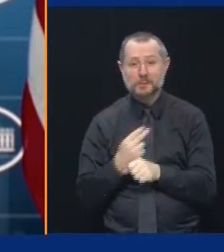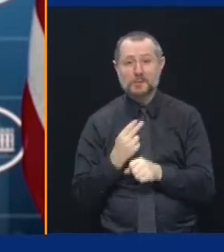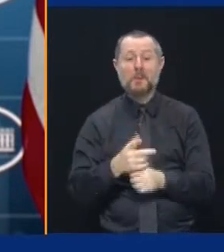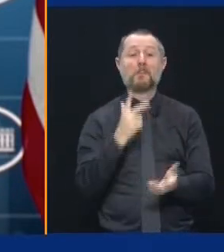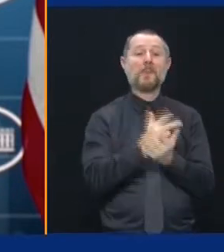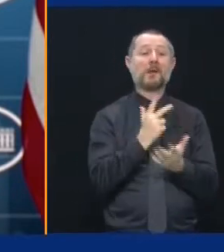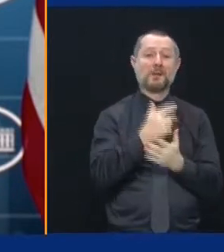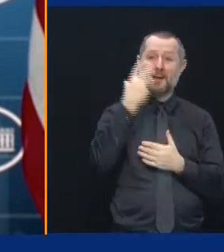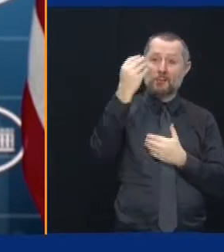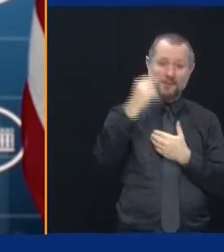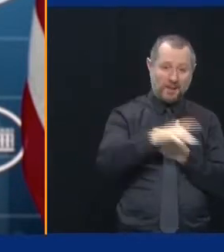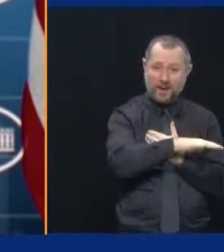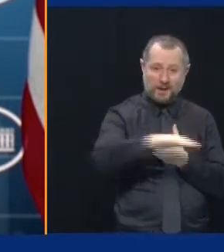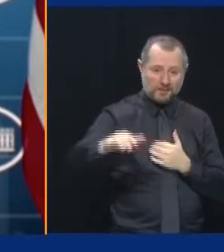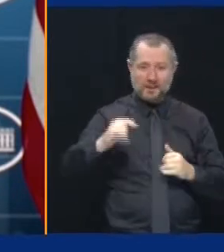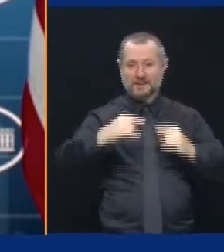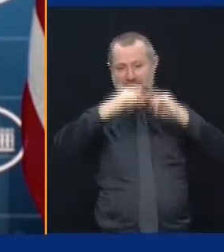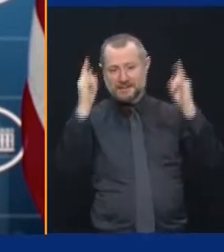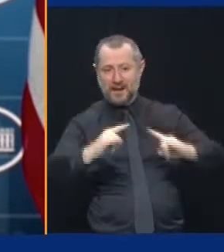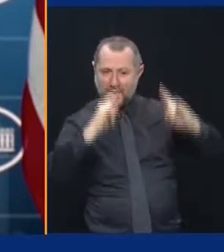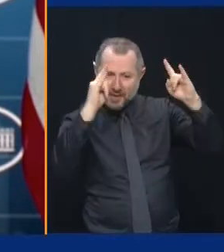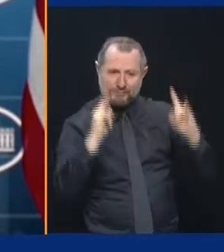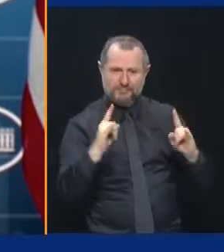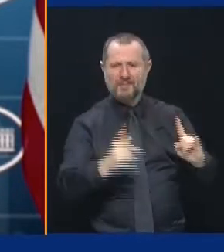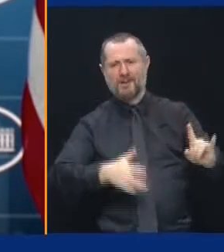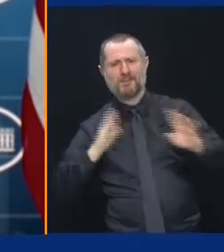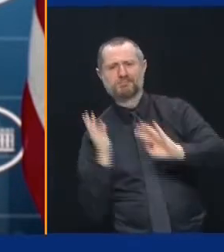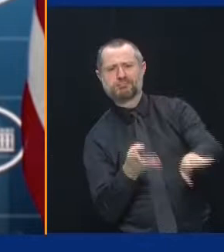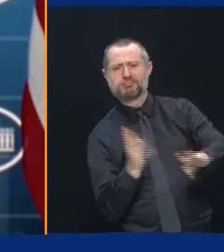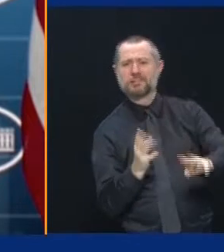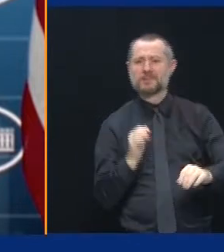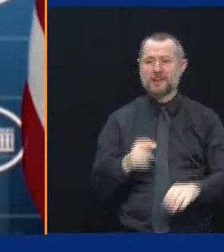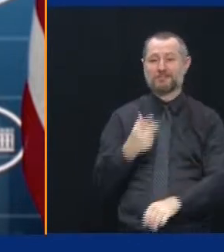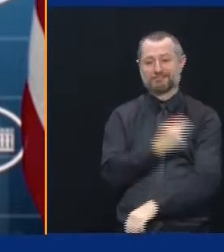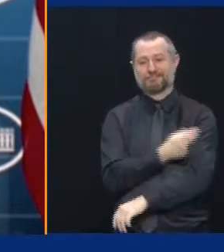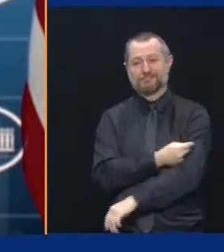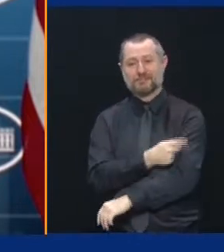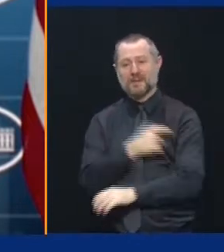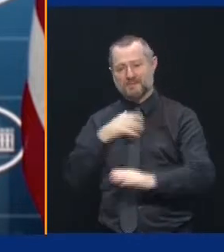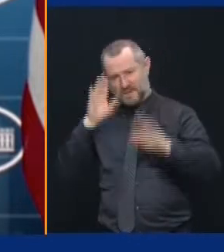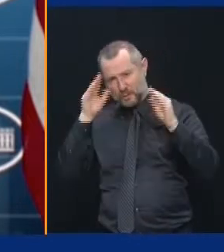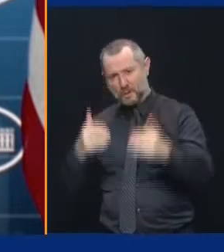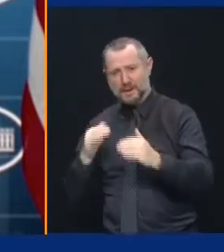CENTERS, SCHOOL GYMS, AND PARKING LOTS ALL ACROSS THE COUNTRY.